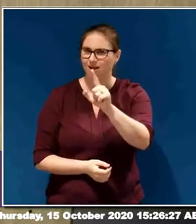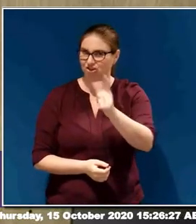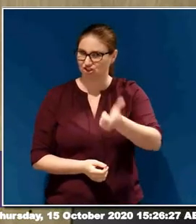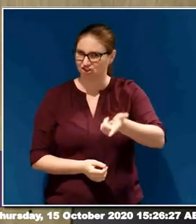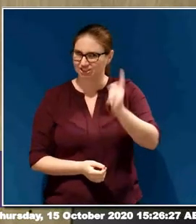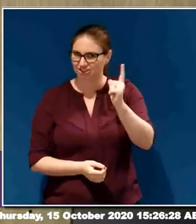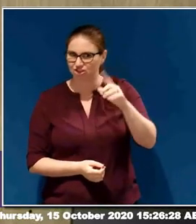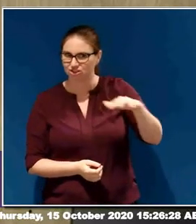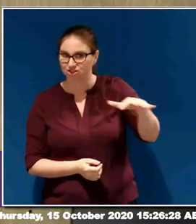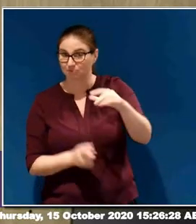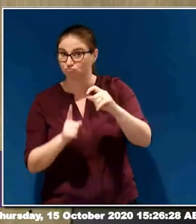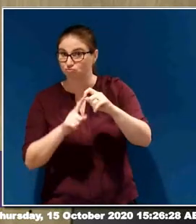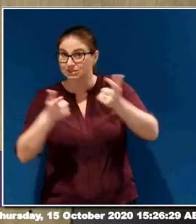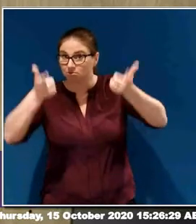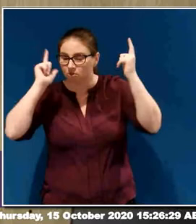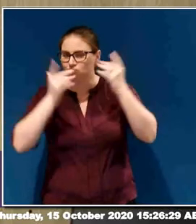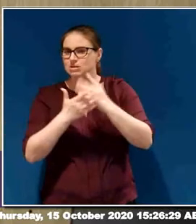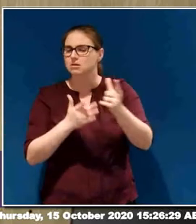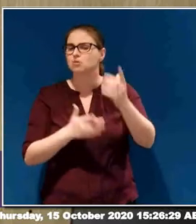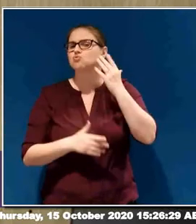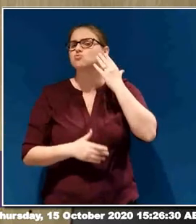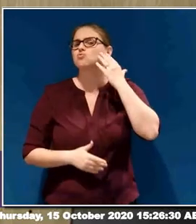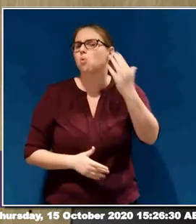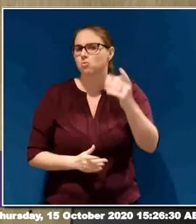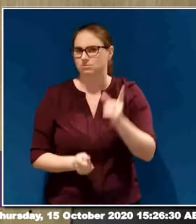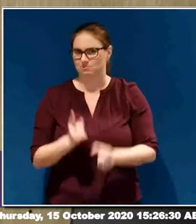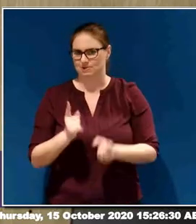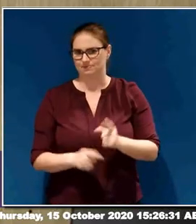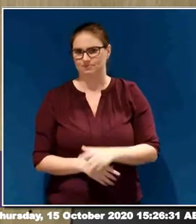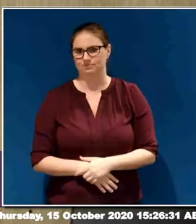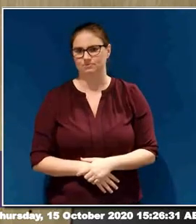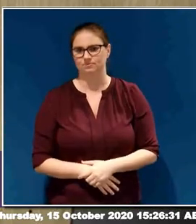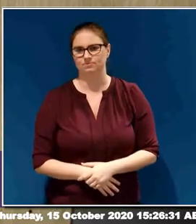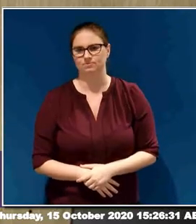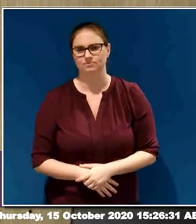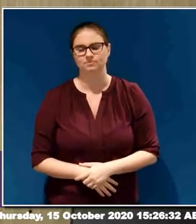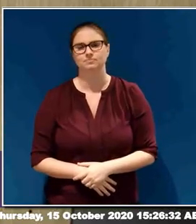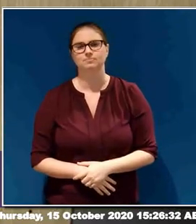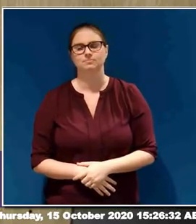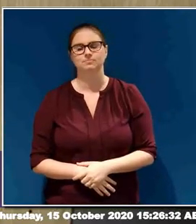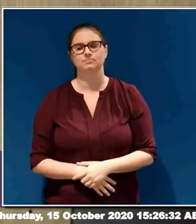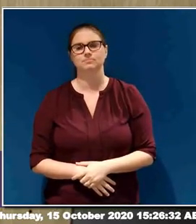Can I take you to - I will ask you to provide an example.